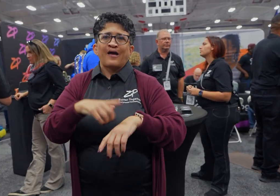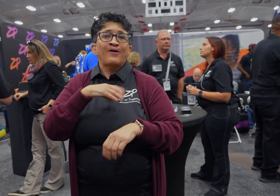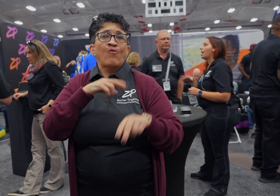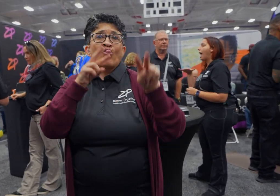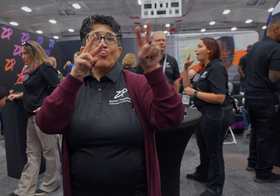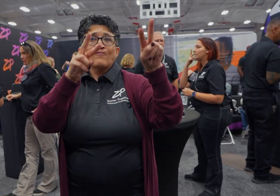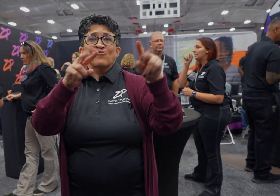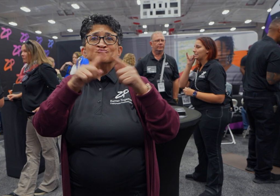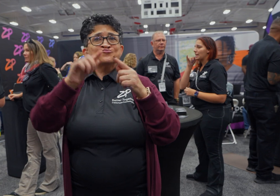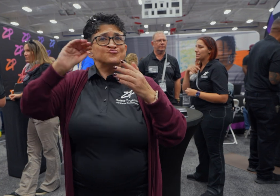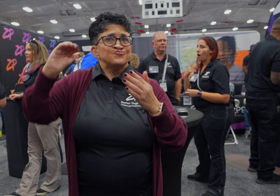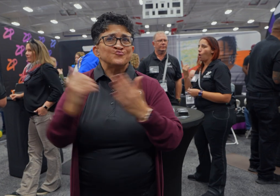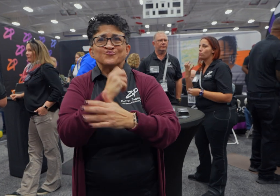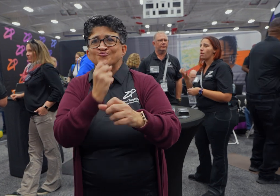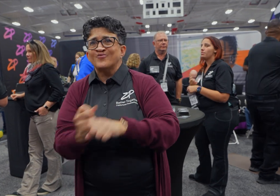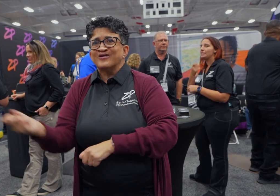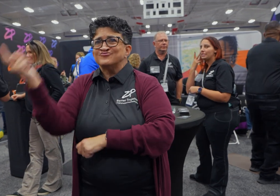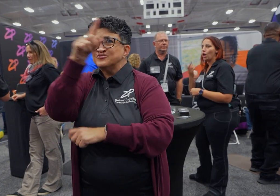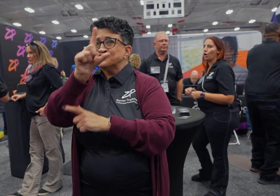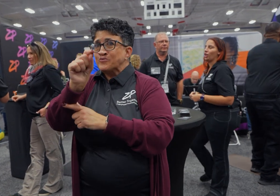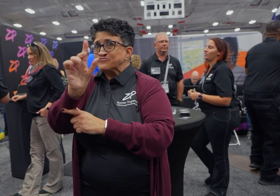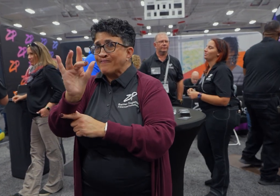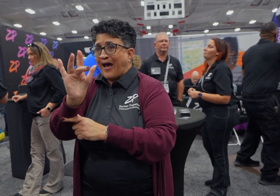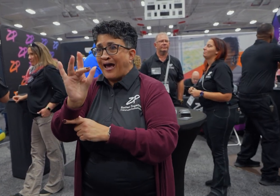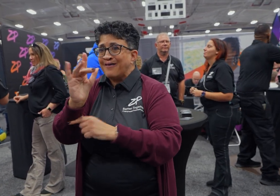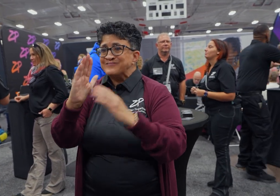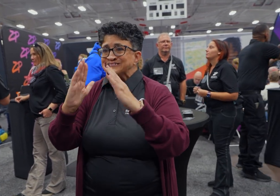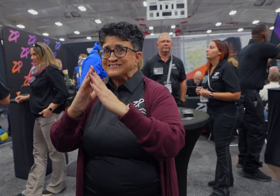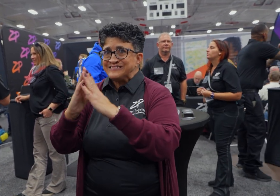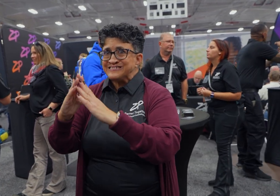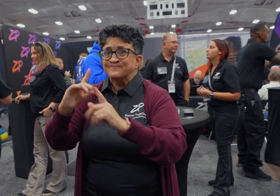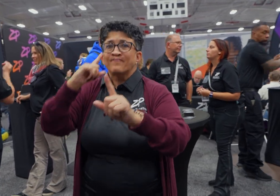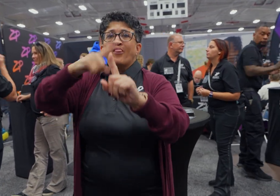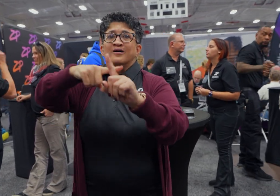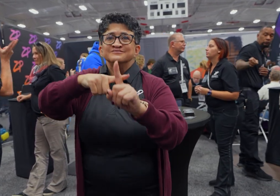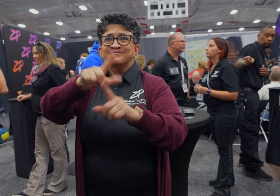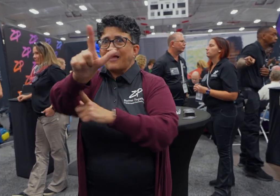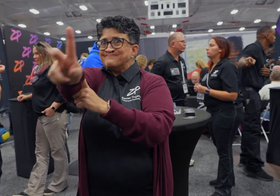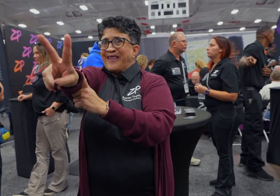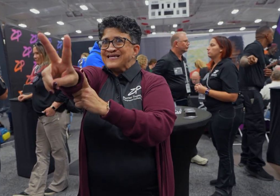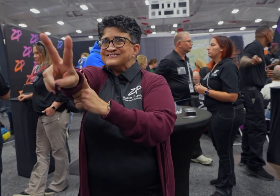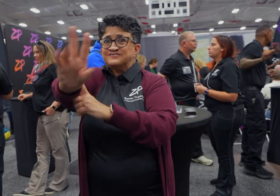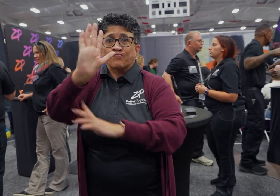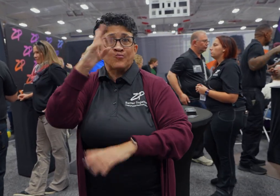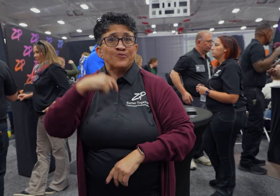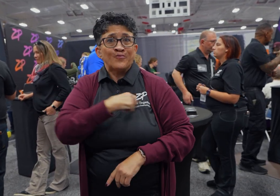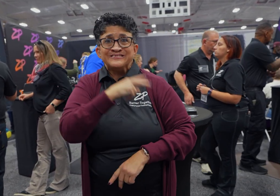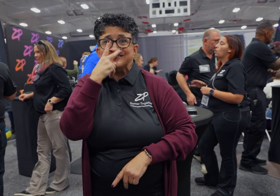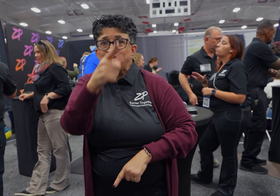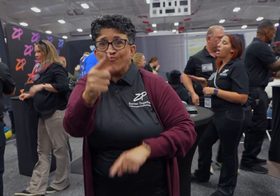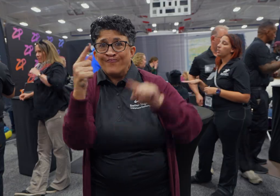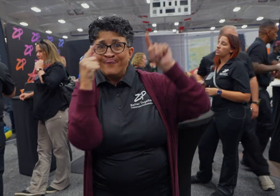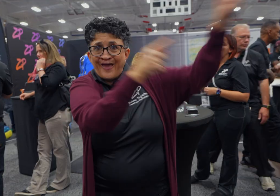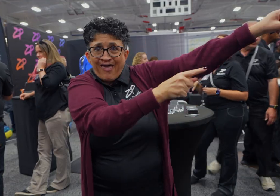I'm already looking forward to next year's Expo in 2025, not to mention Las Vegas! We'll see you there!